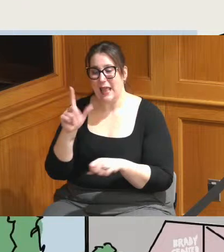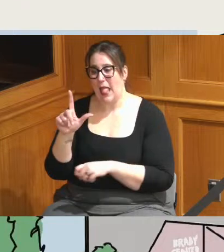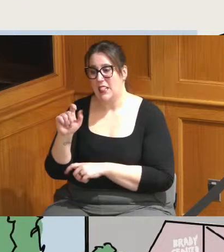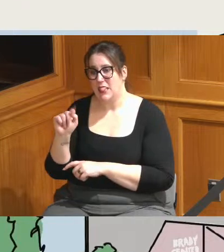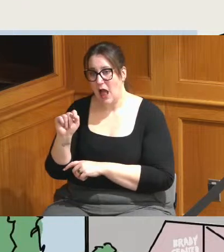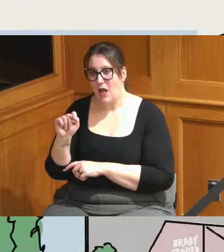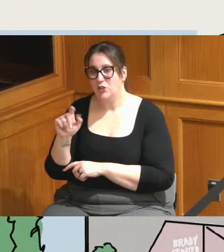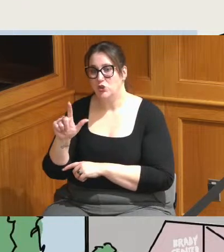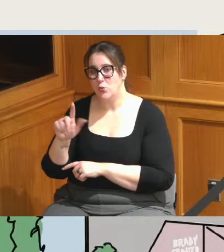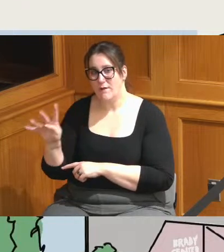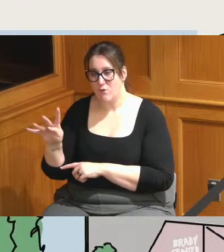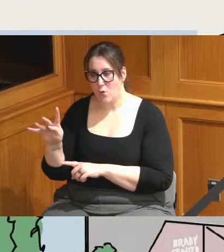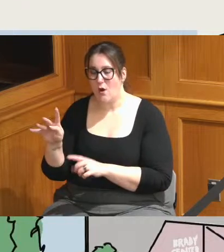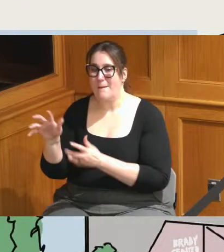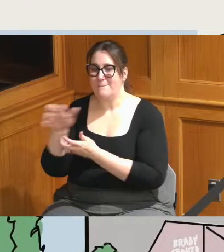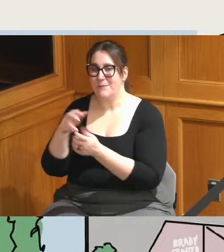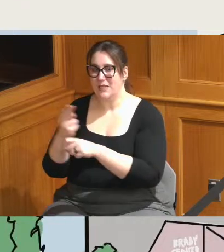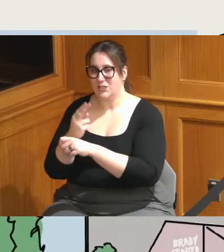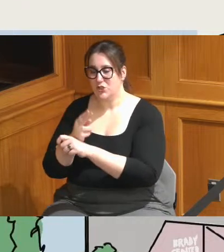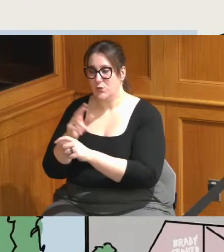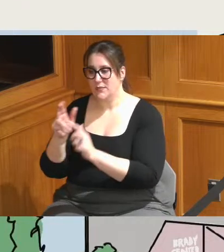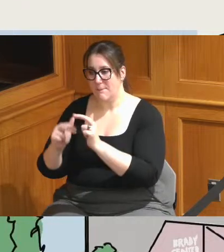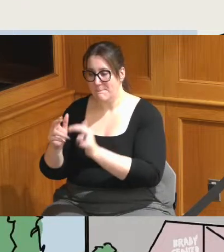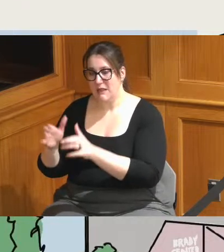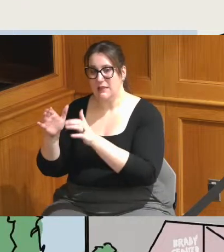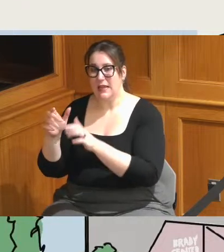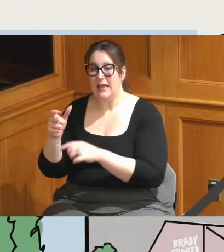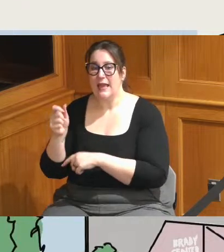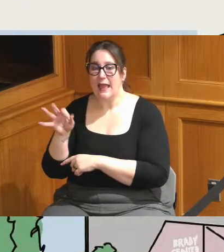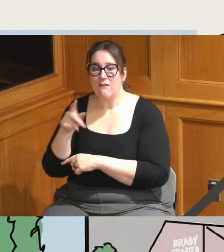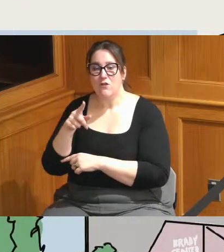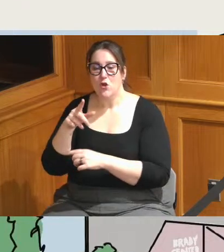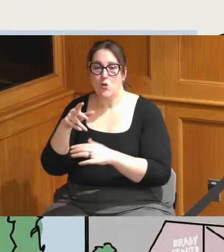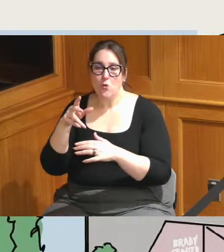see the icon stage. If you were to walk just 100 feet into this view, you'd see the Robing Bridge